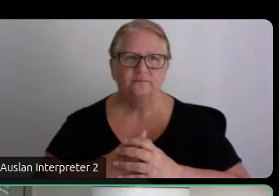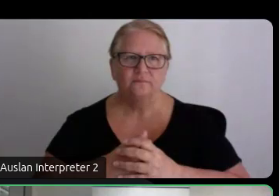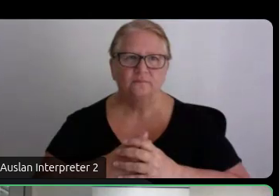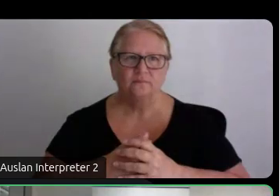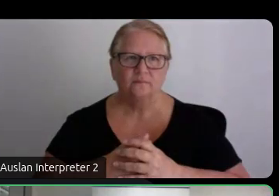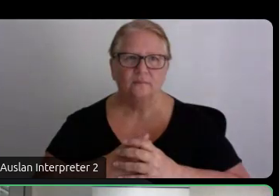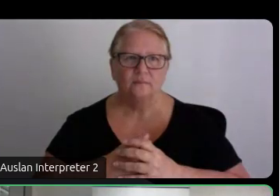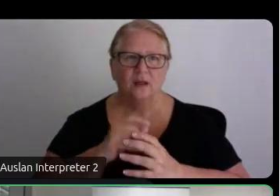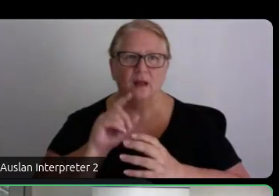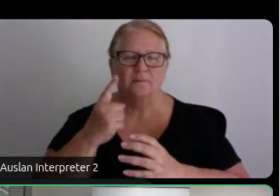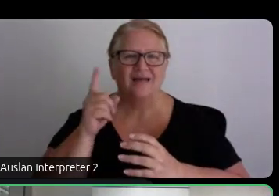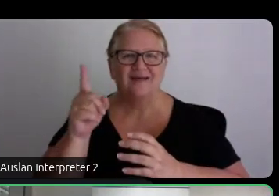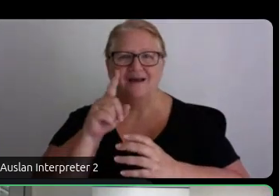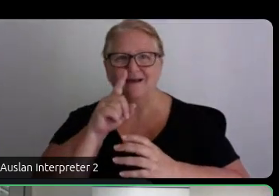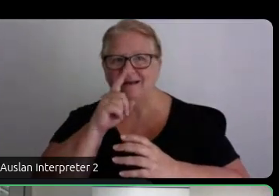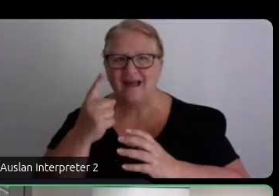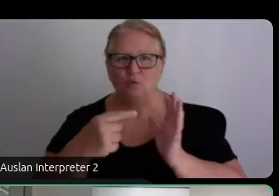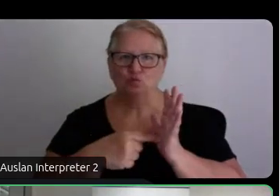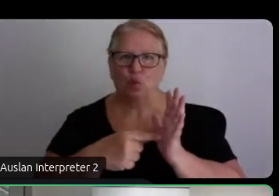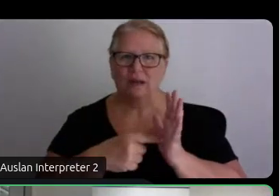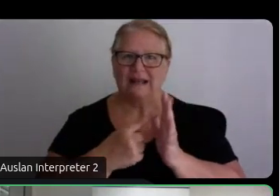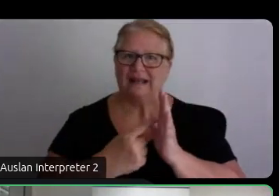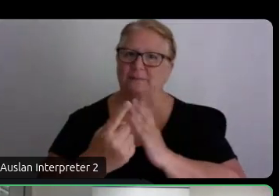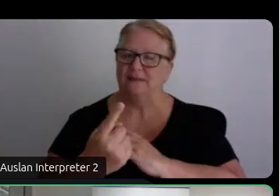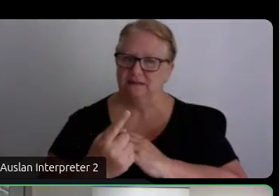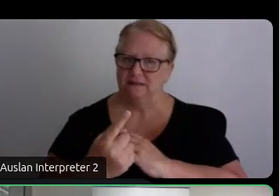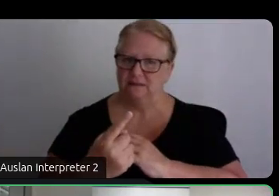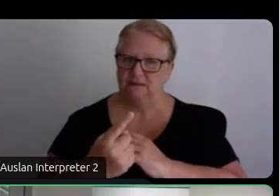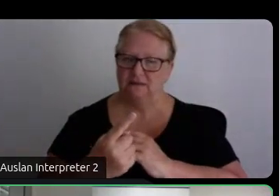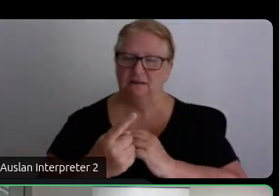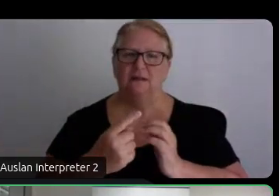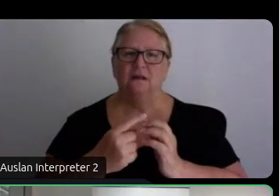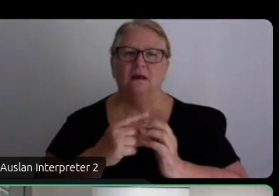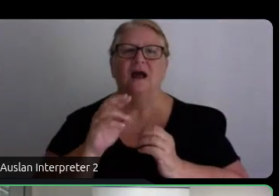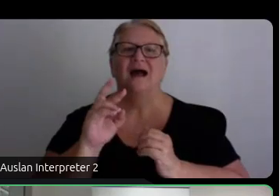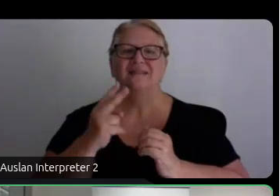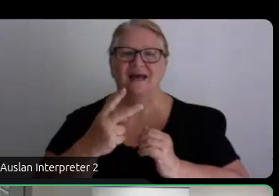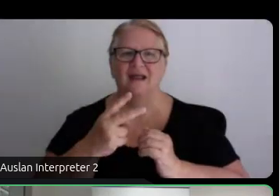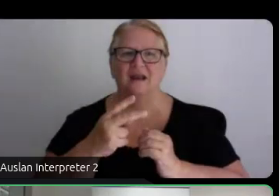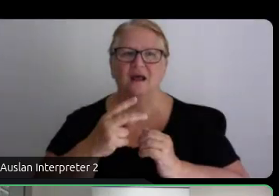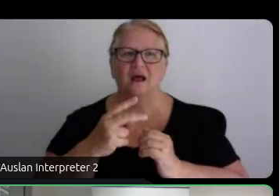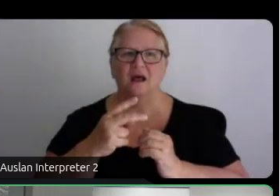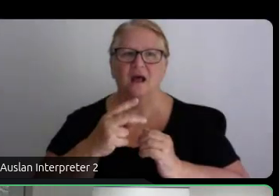cannot toilet independently or need catheters that even though it's a huge part of your self-care is